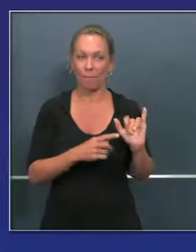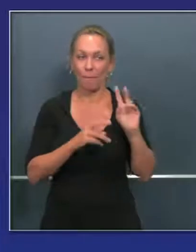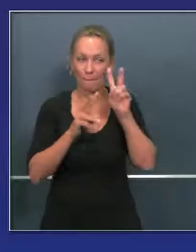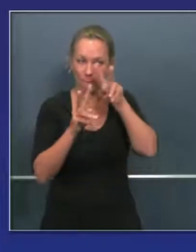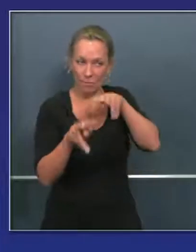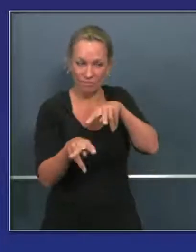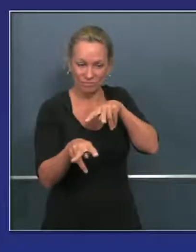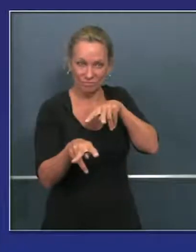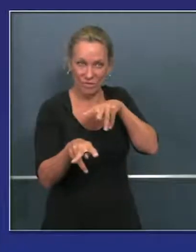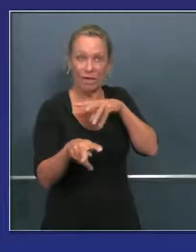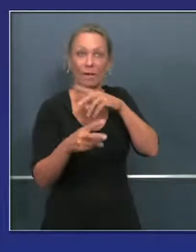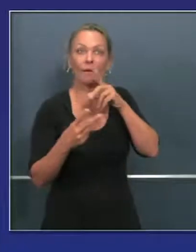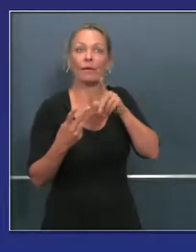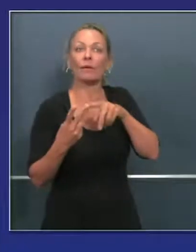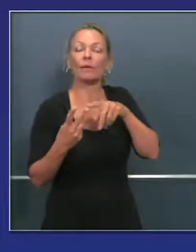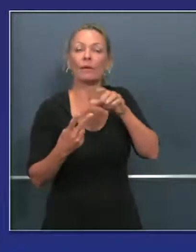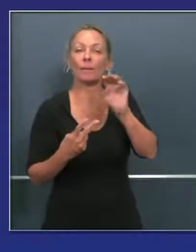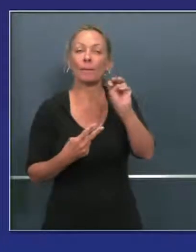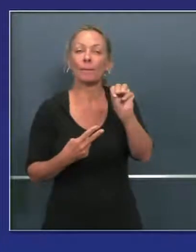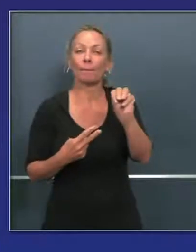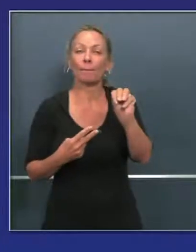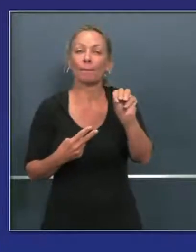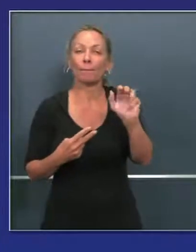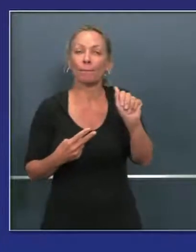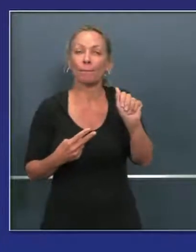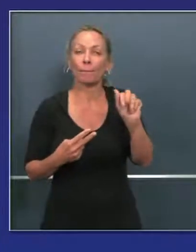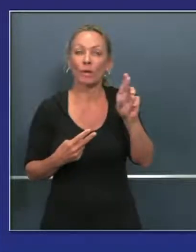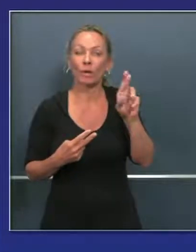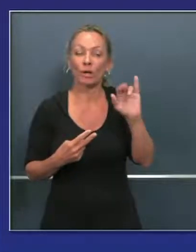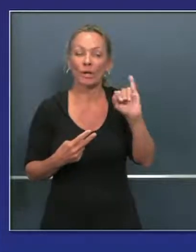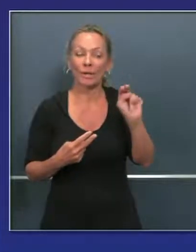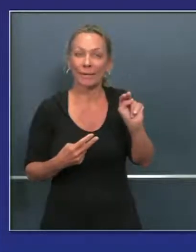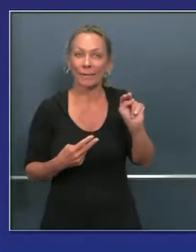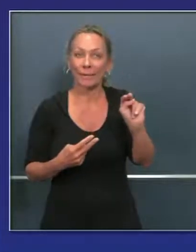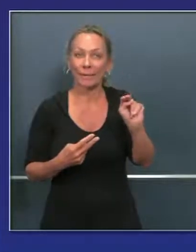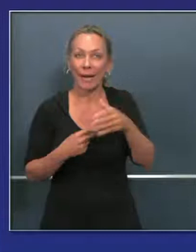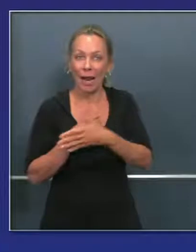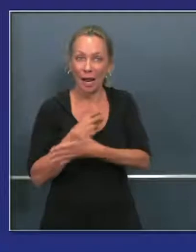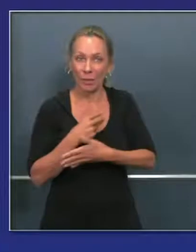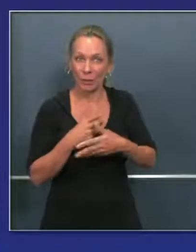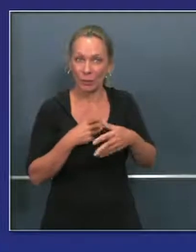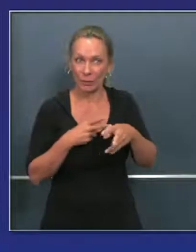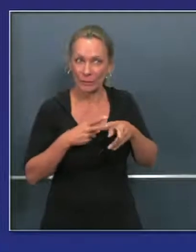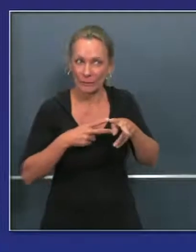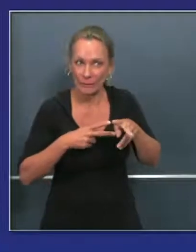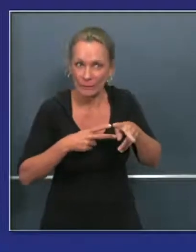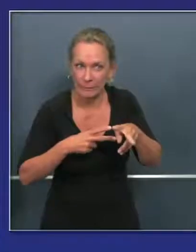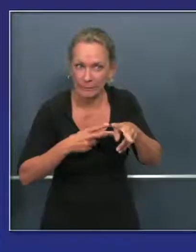the state of California 72 percent the population represented in 19 counties that have targeted